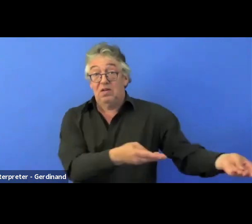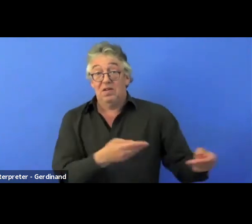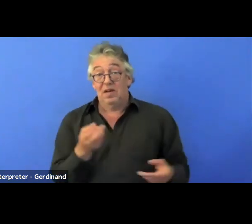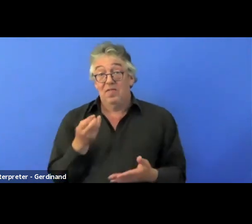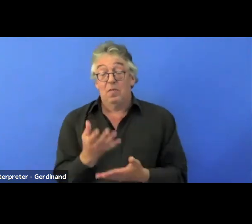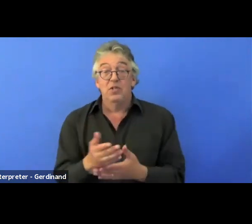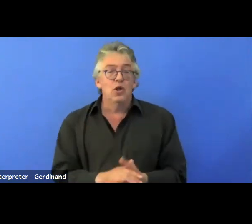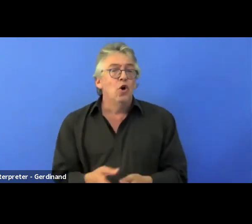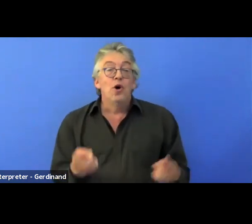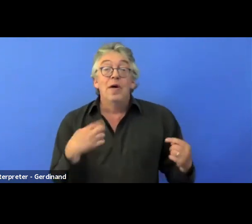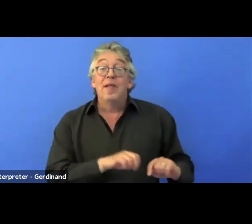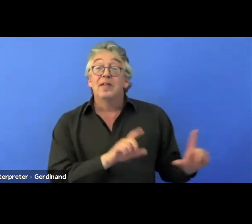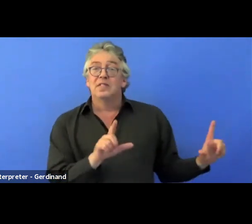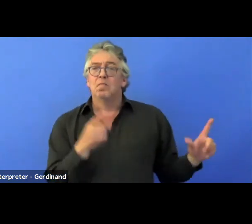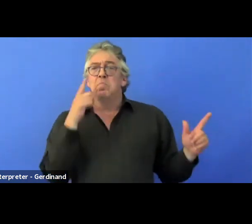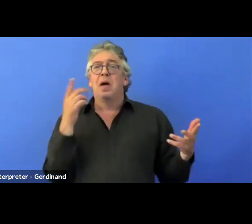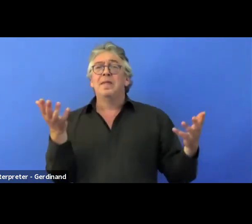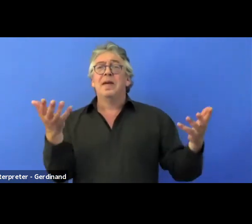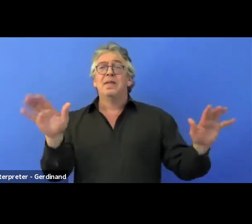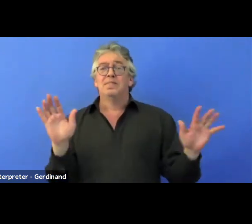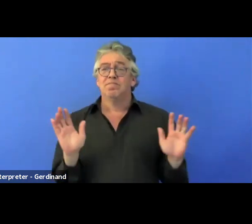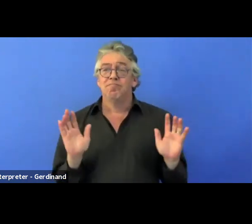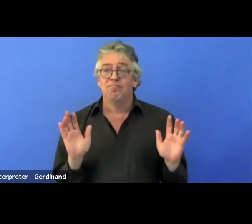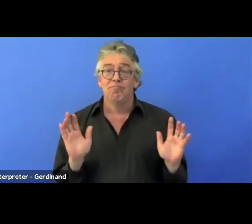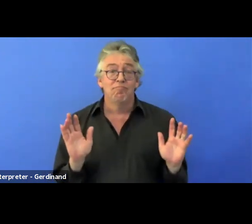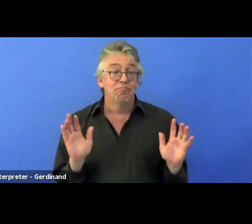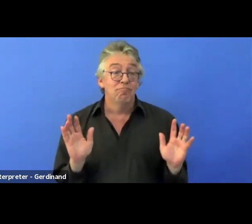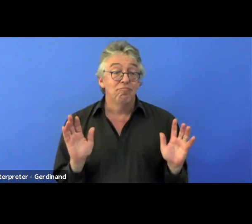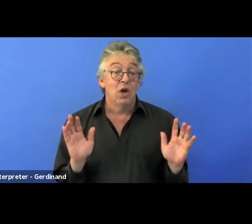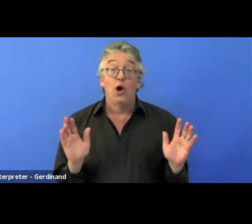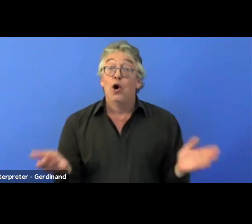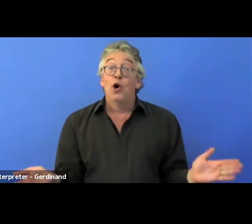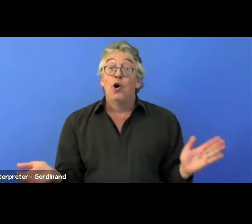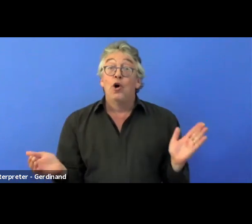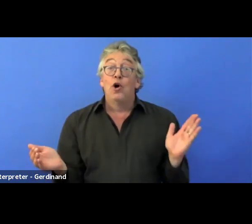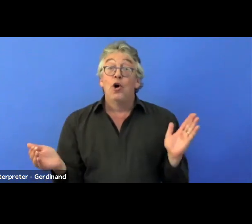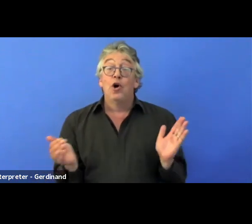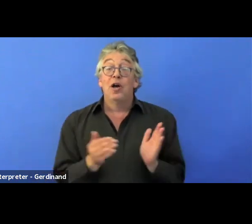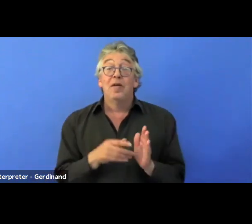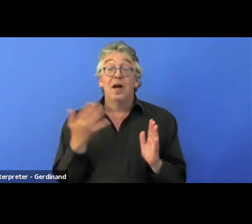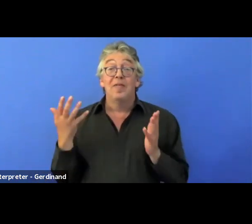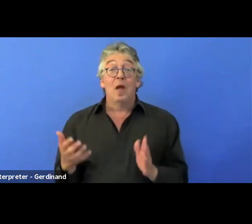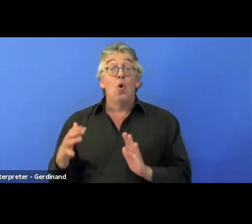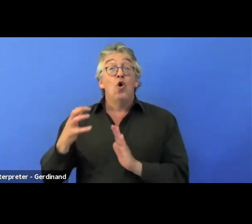Next slide, please. I think that was it. Again, this is a draft standardisation request.